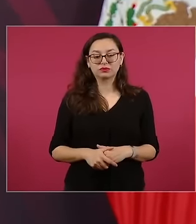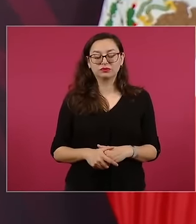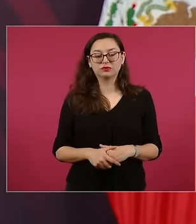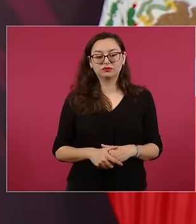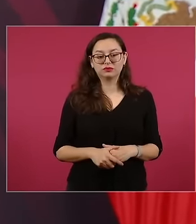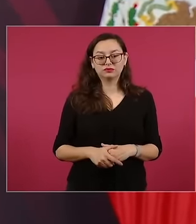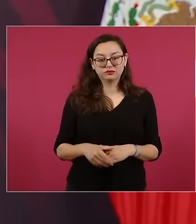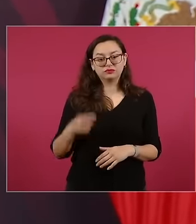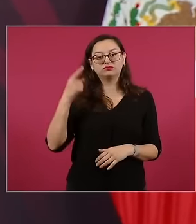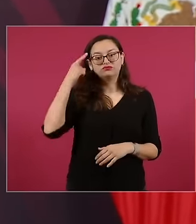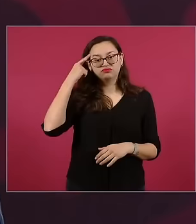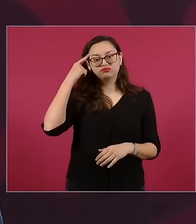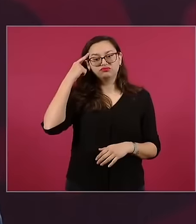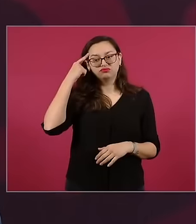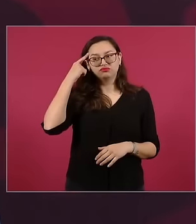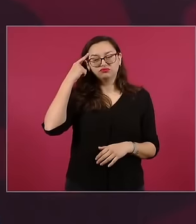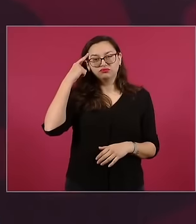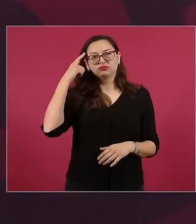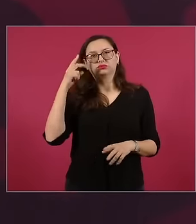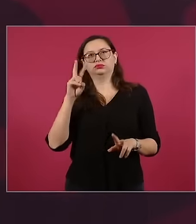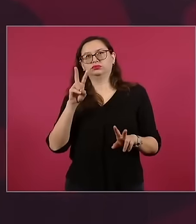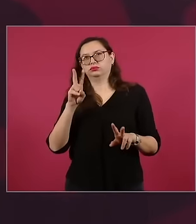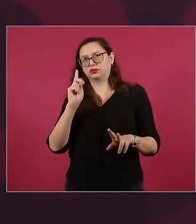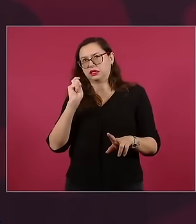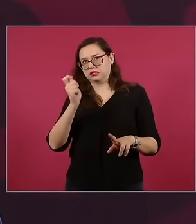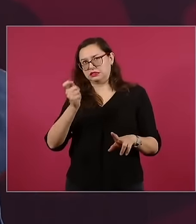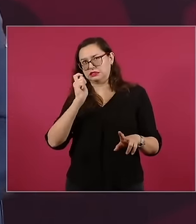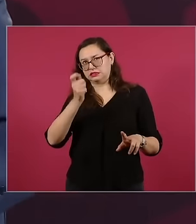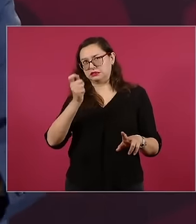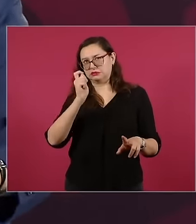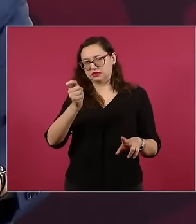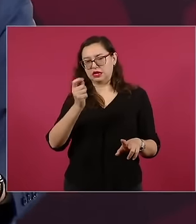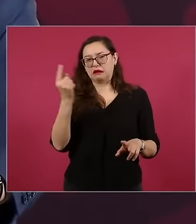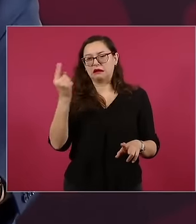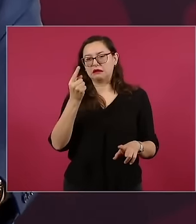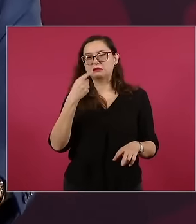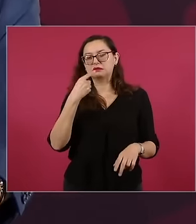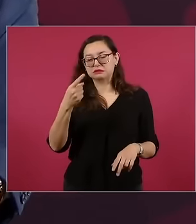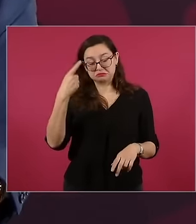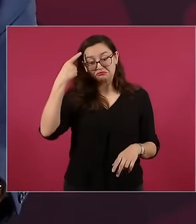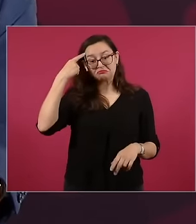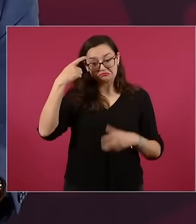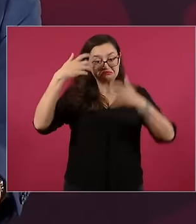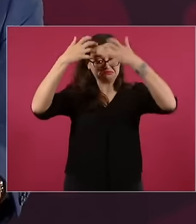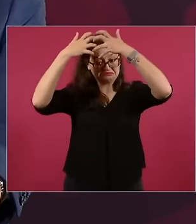lucid slope